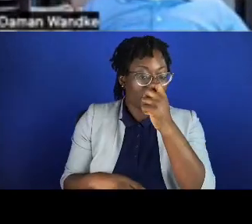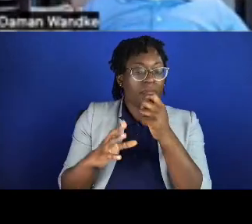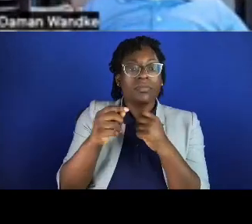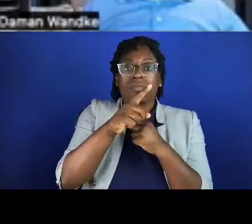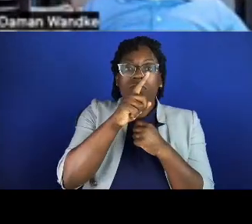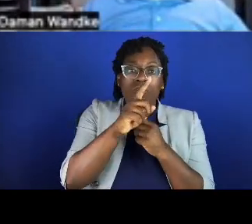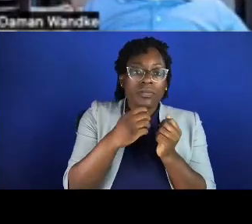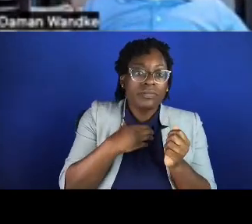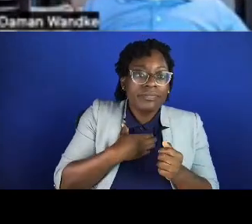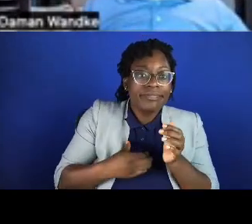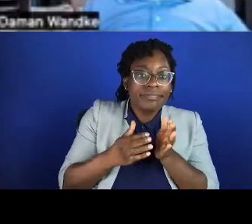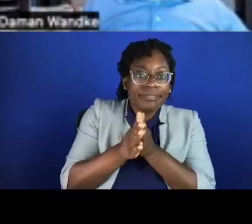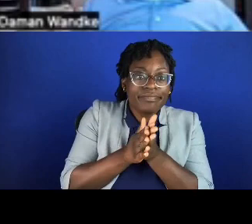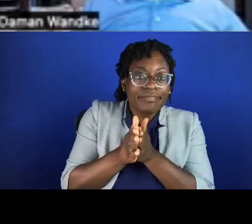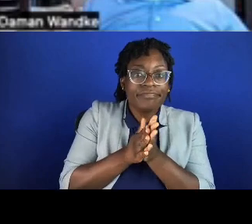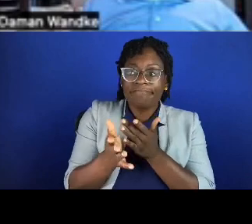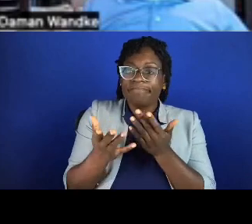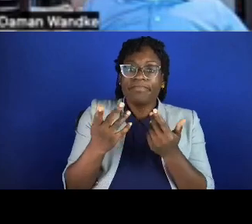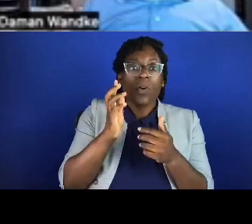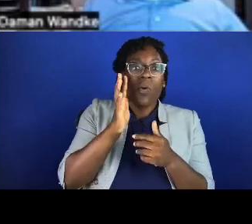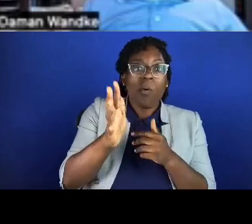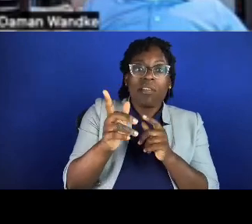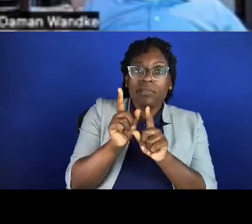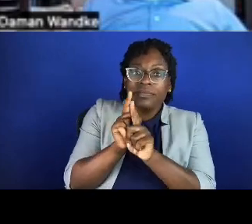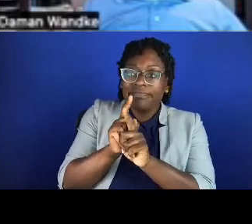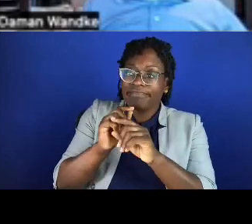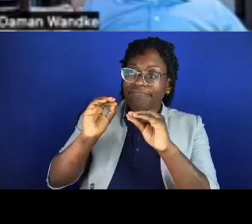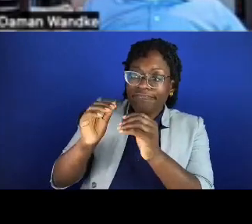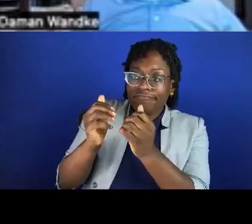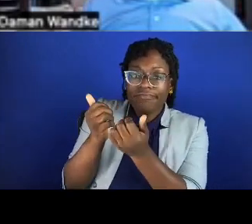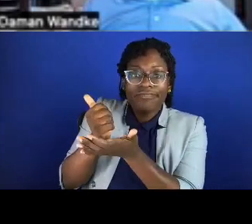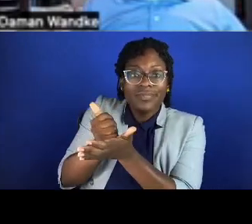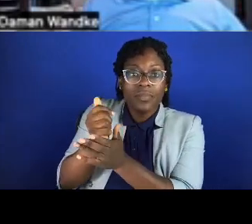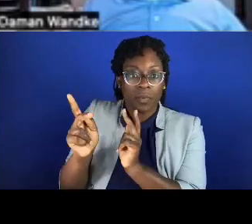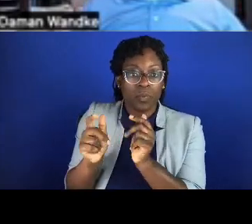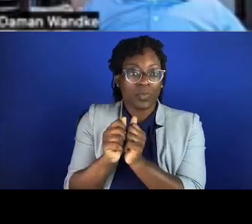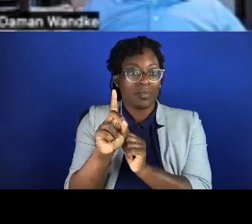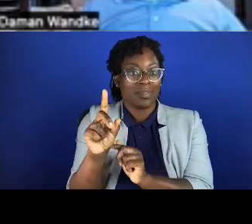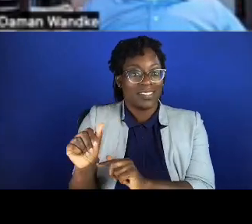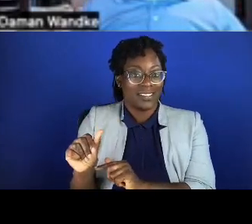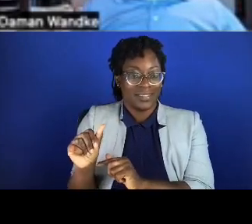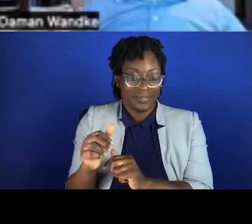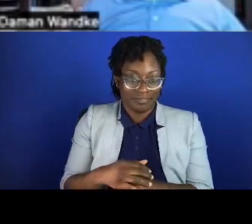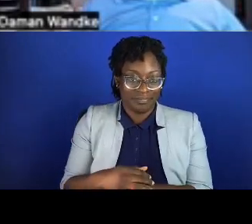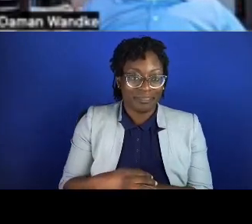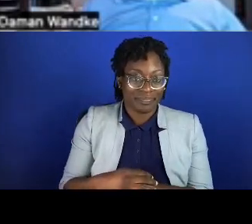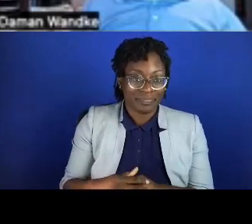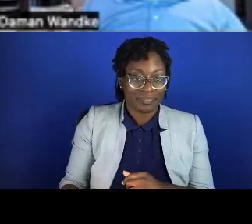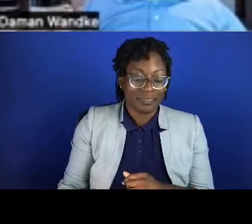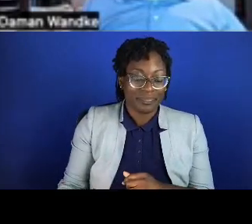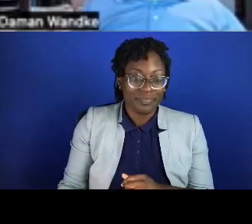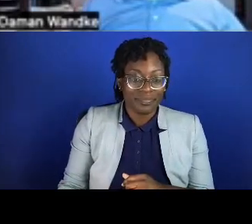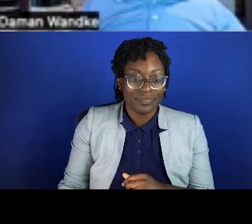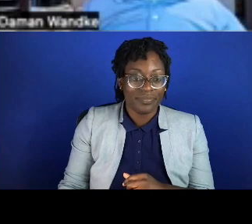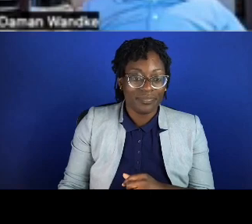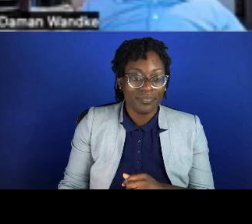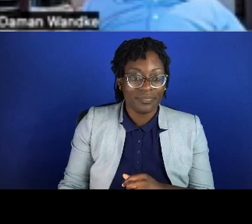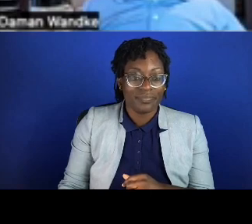and is incredibly passionate about hiring and mentoring people with disabilities.